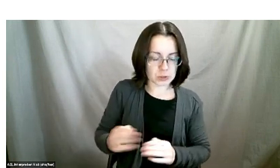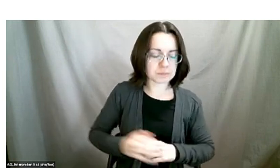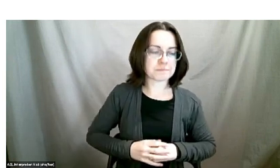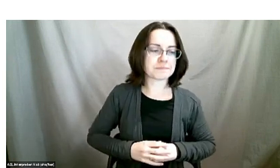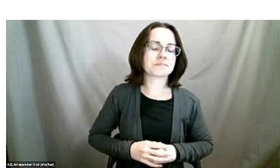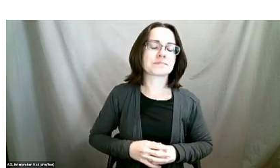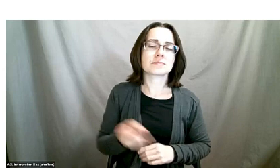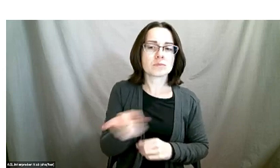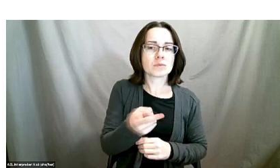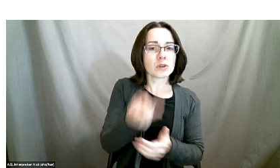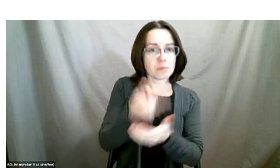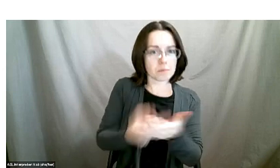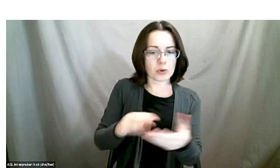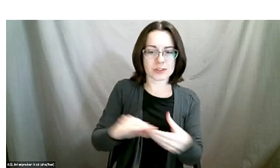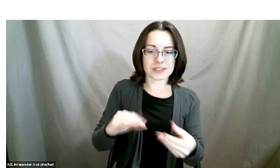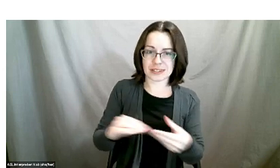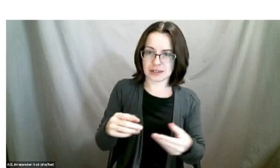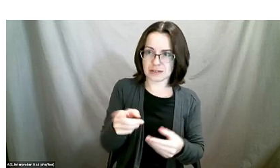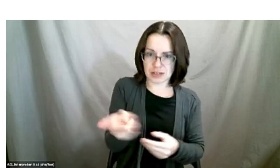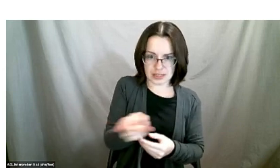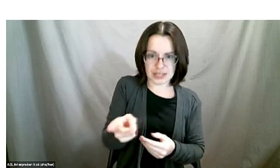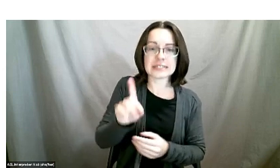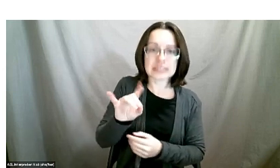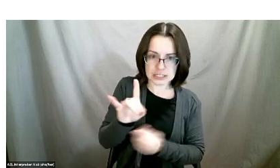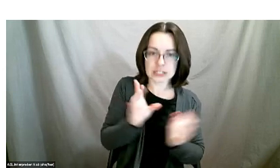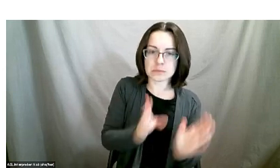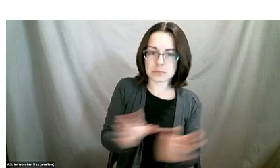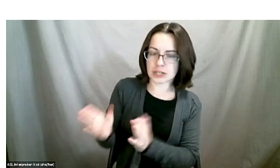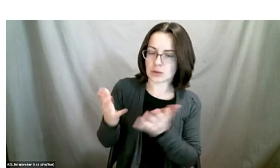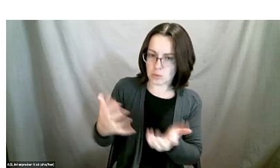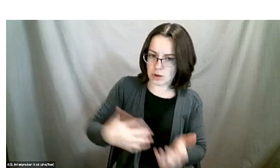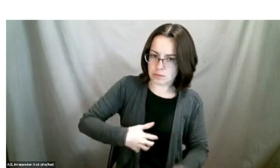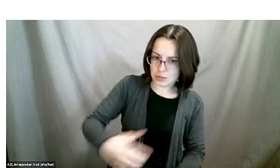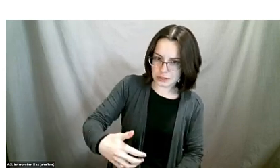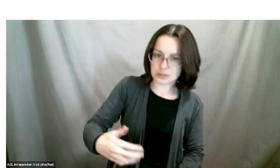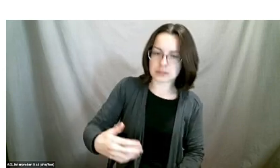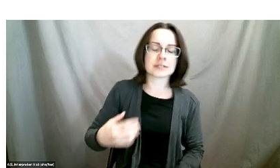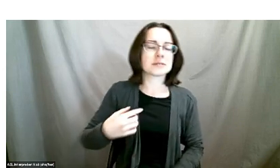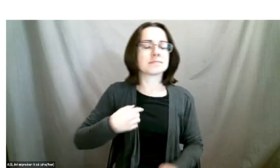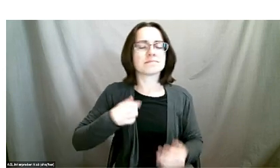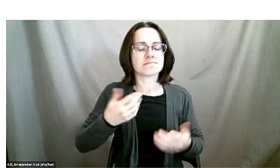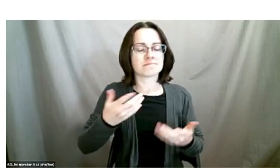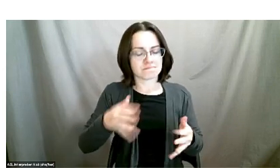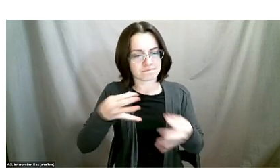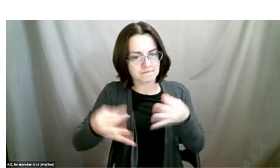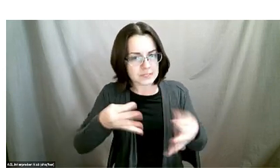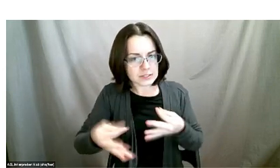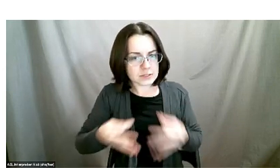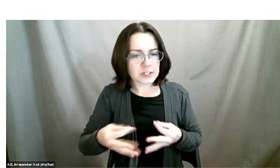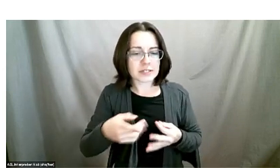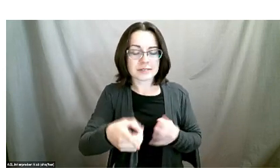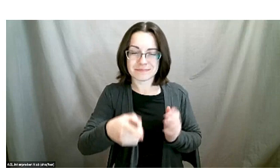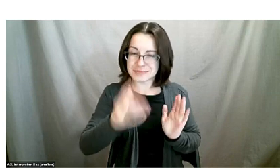that between the two ultrasounds and the bleeding, this was consistent with a miscarriage. And again, we assume that